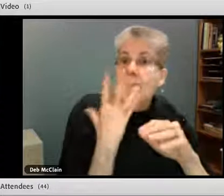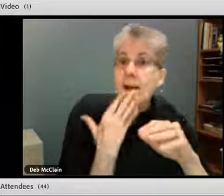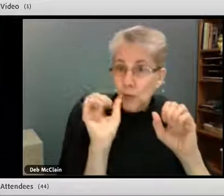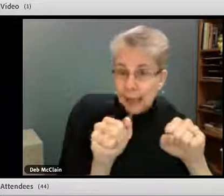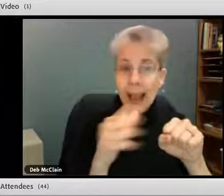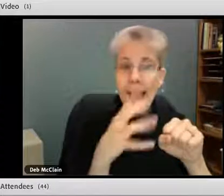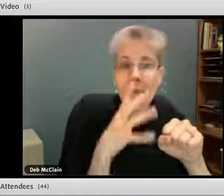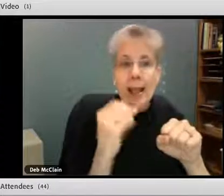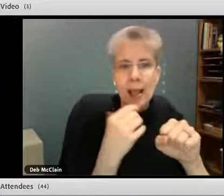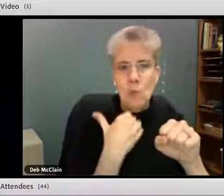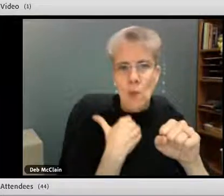So you can...